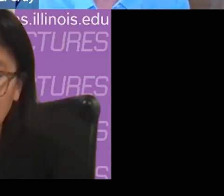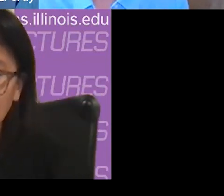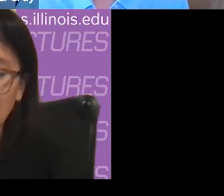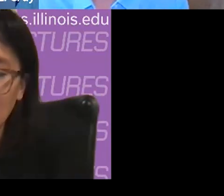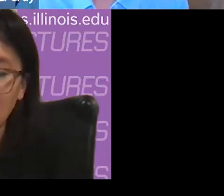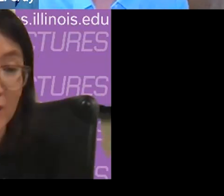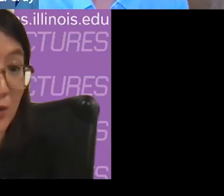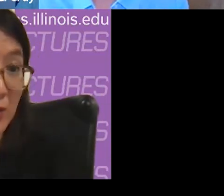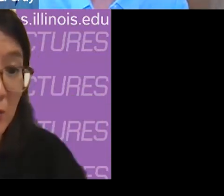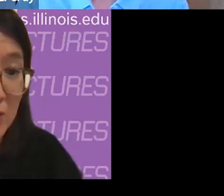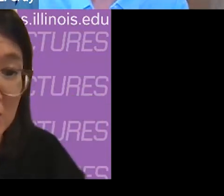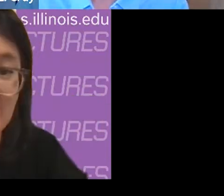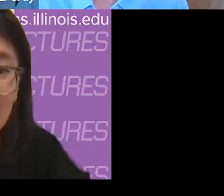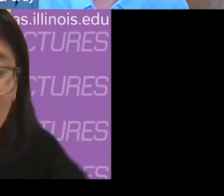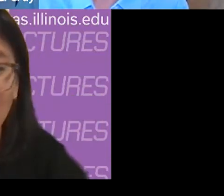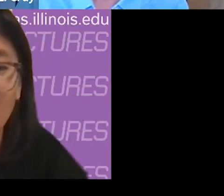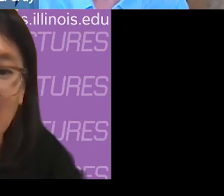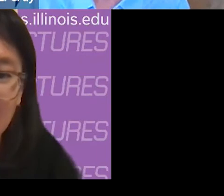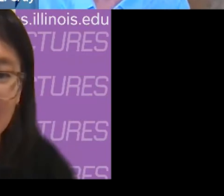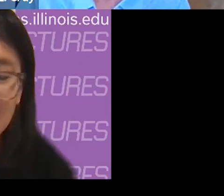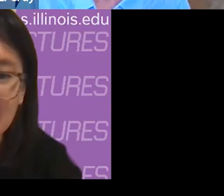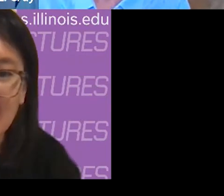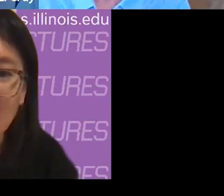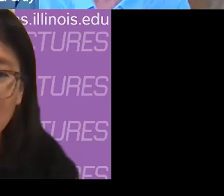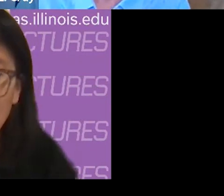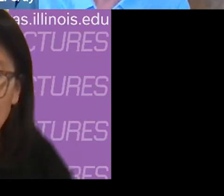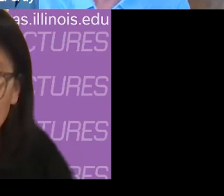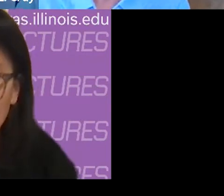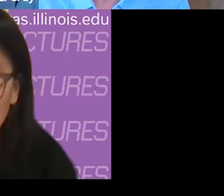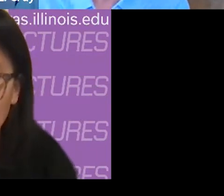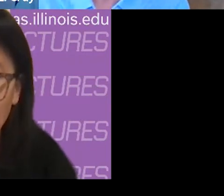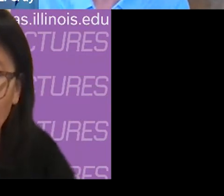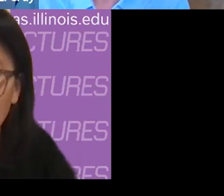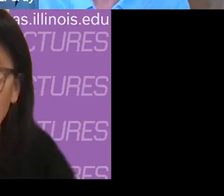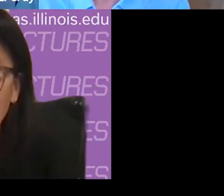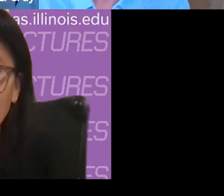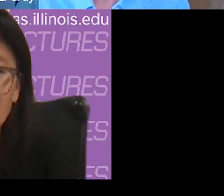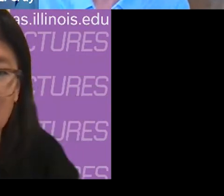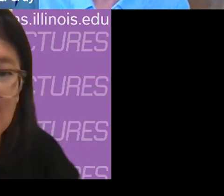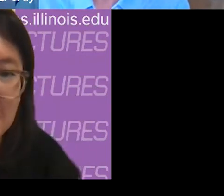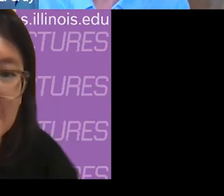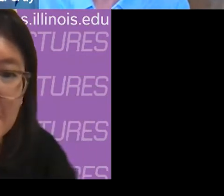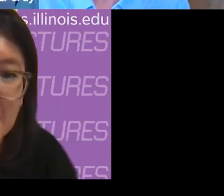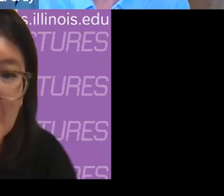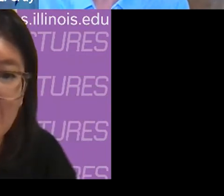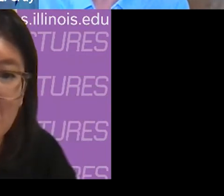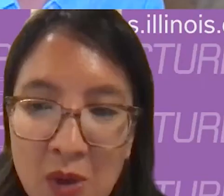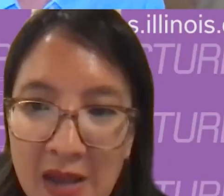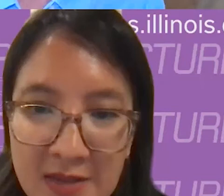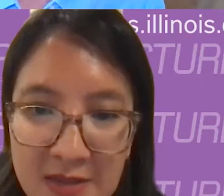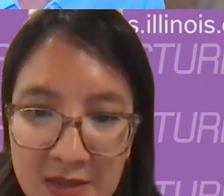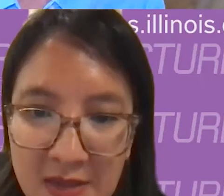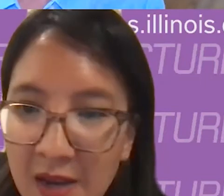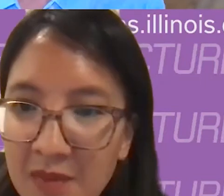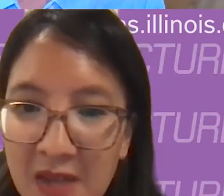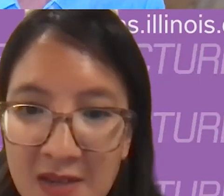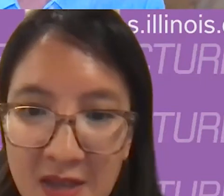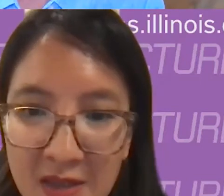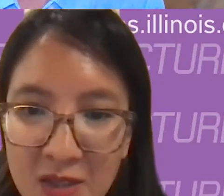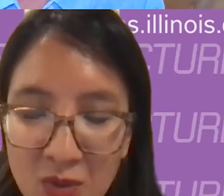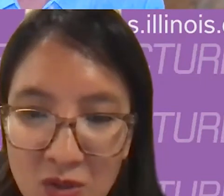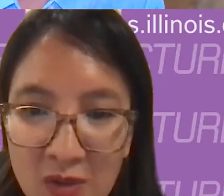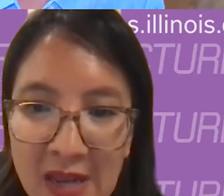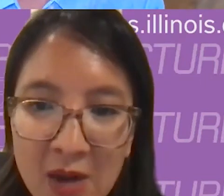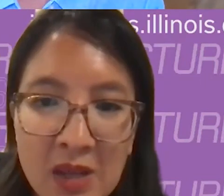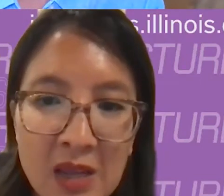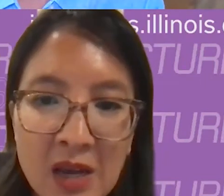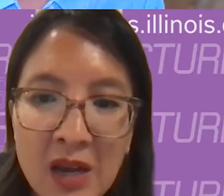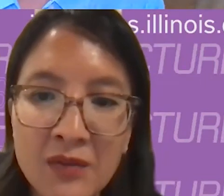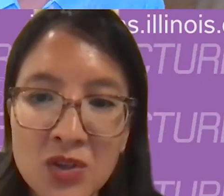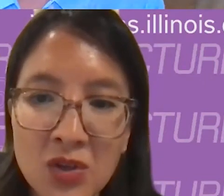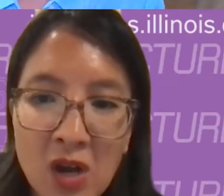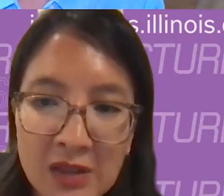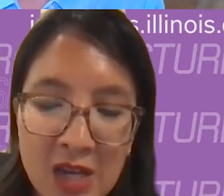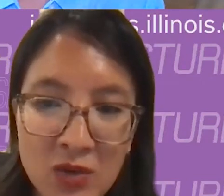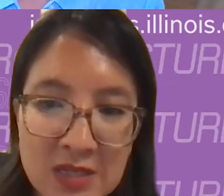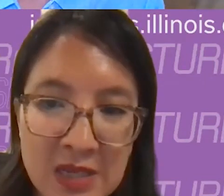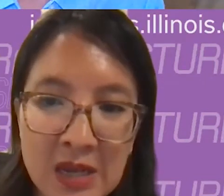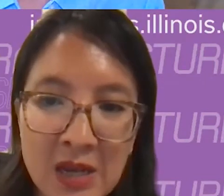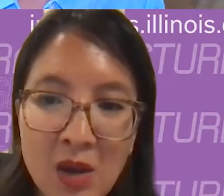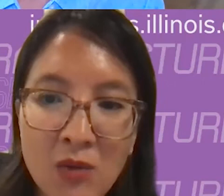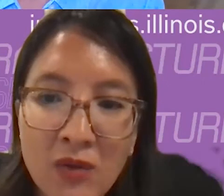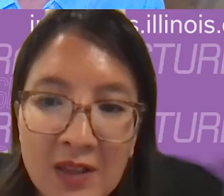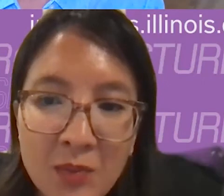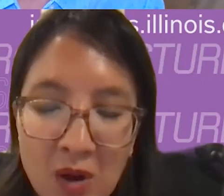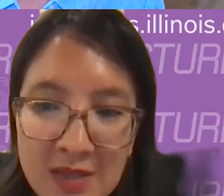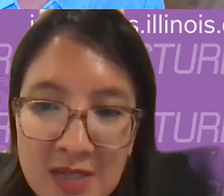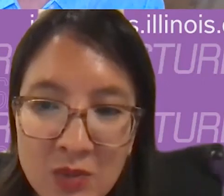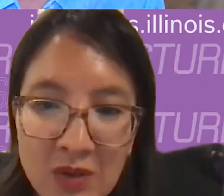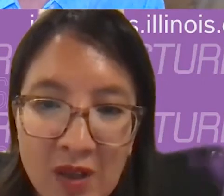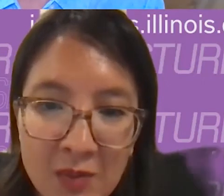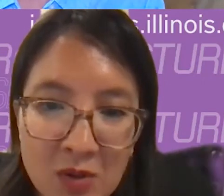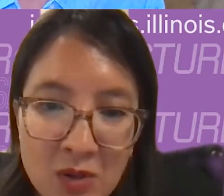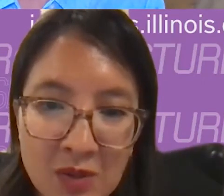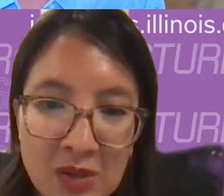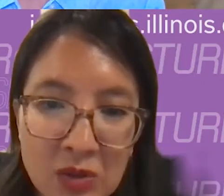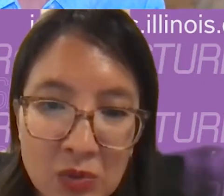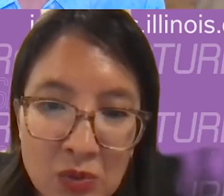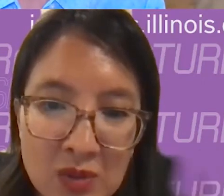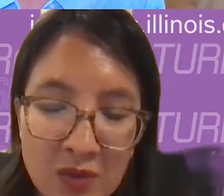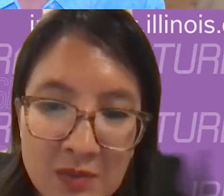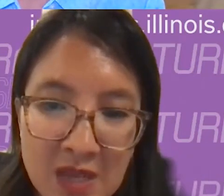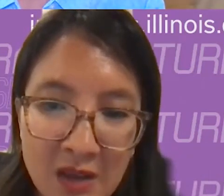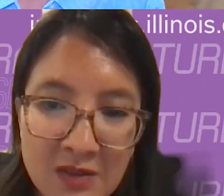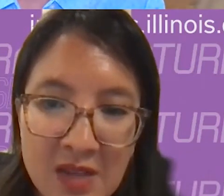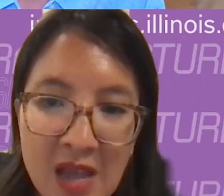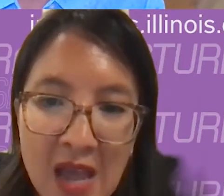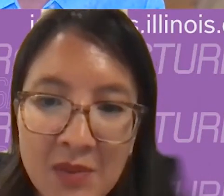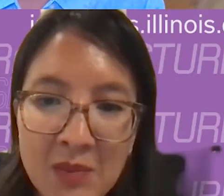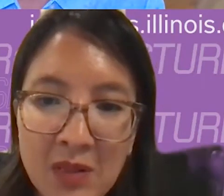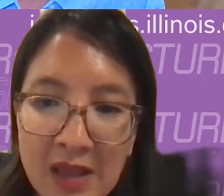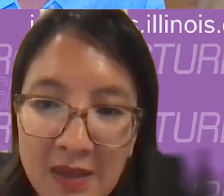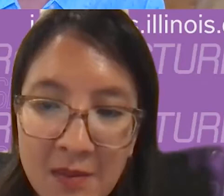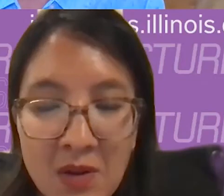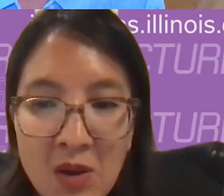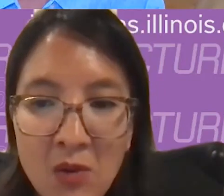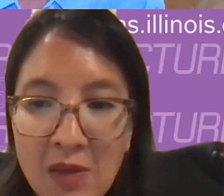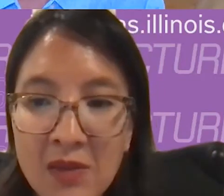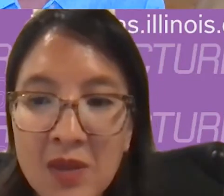Our first question from the audience, which comes to us from David and Solomon, who asks, does the structural inequity of digital contact tracing reflect a process where developers are building tools for themselves, and people like them, rather than than